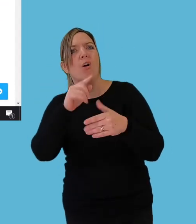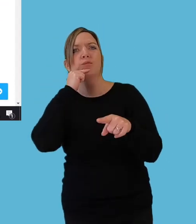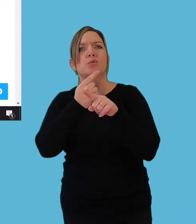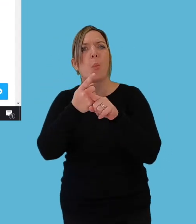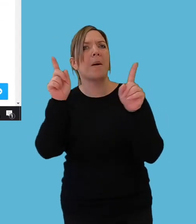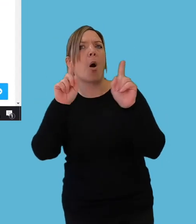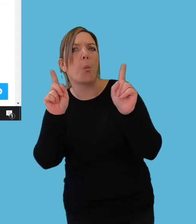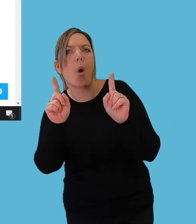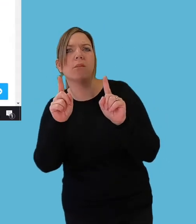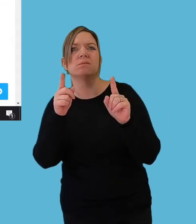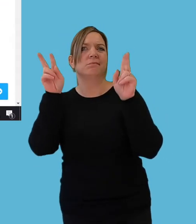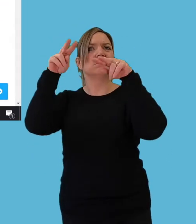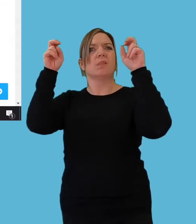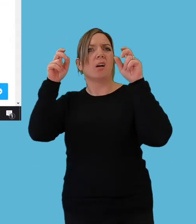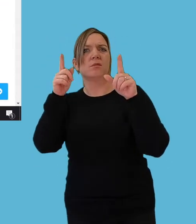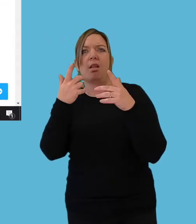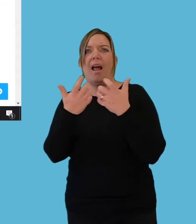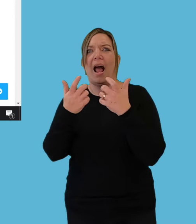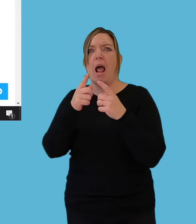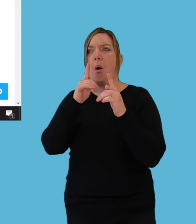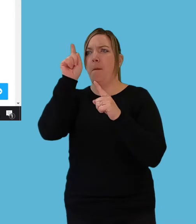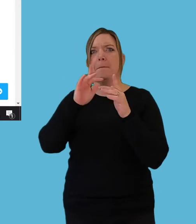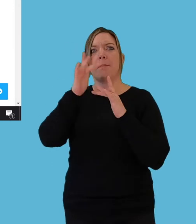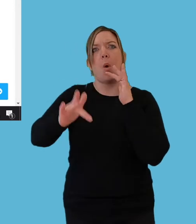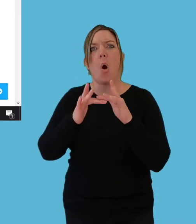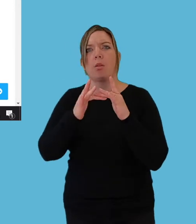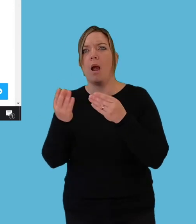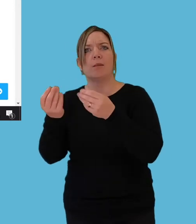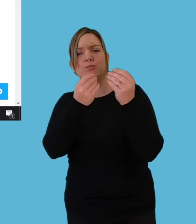first chapter is about - 'What are the different ways of bringing people together through online resources?'